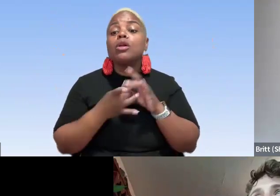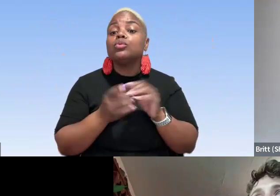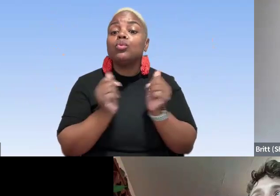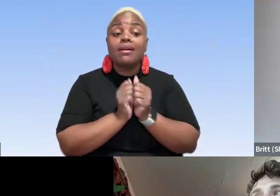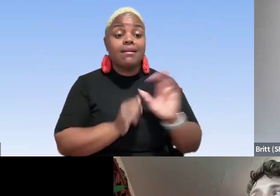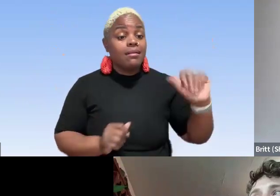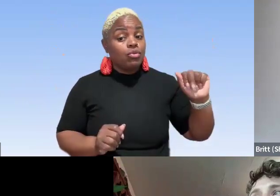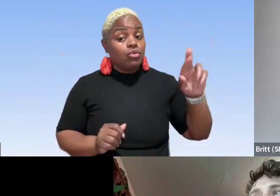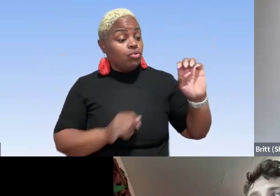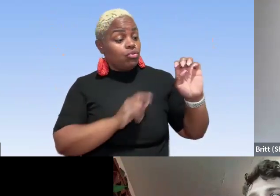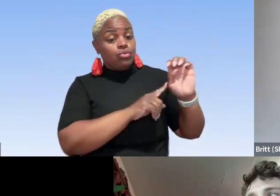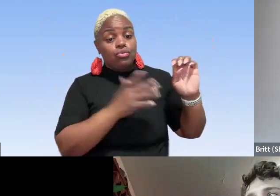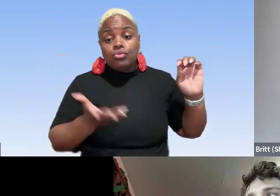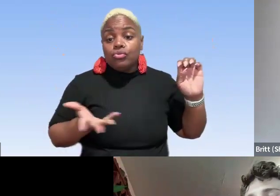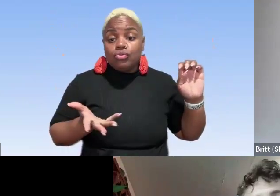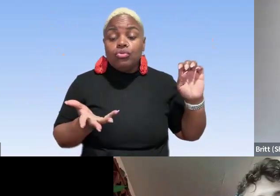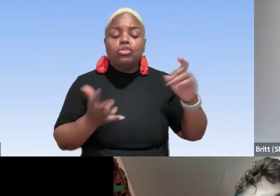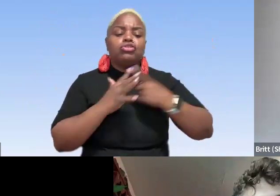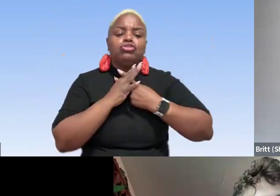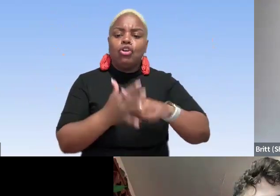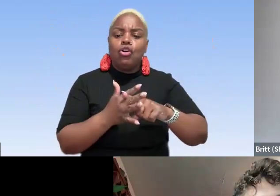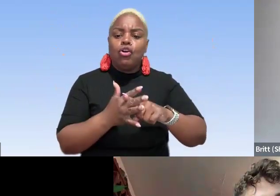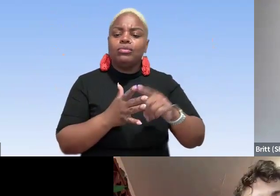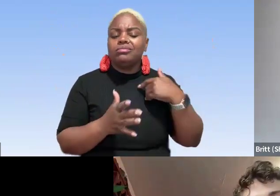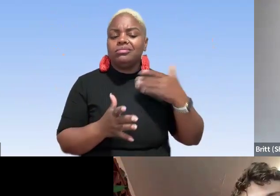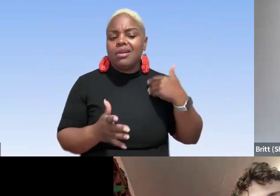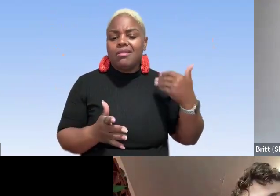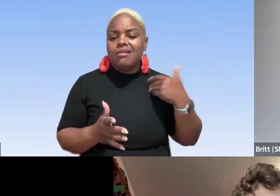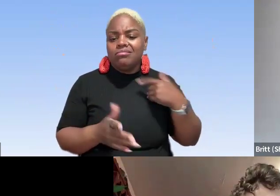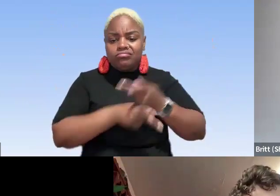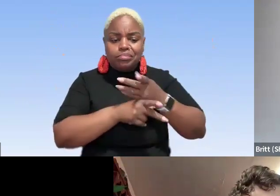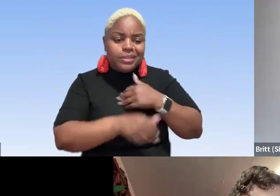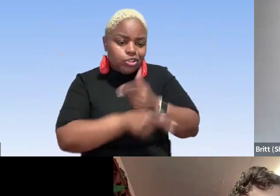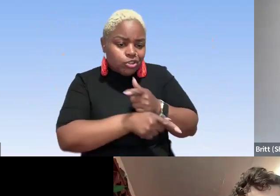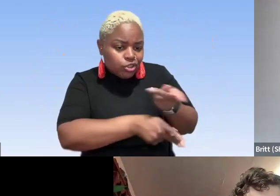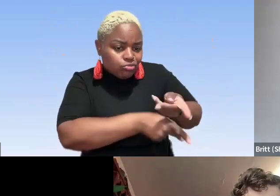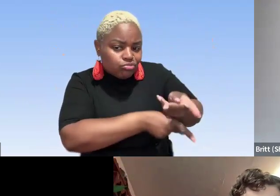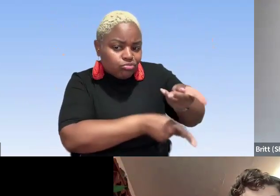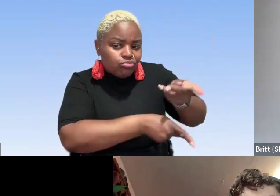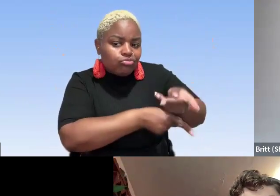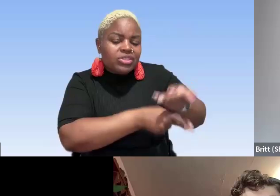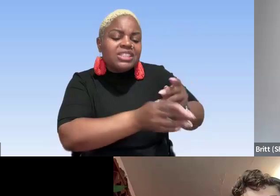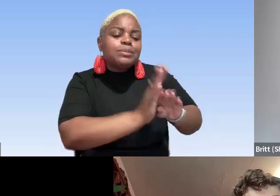when I was little, caring for my younger sister who has a developmental disability called Prader-Willi syndrome.